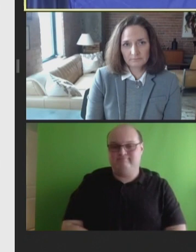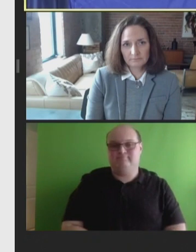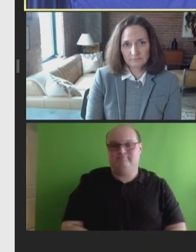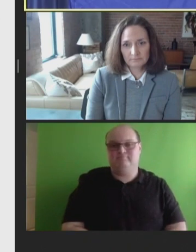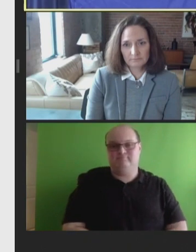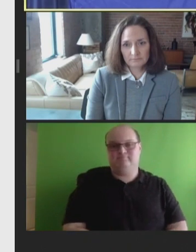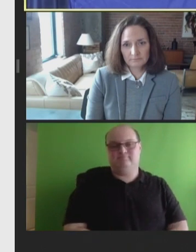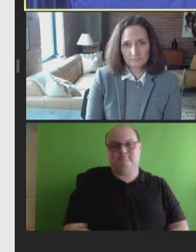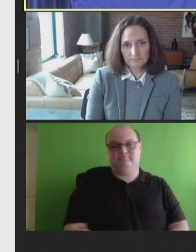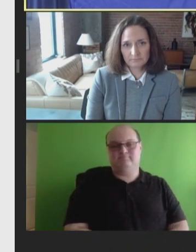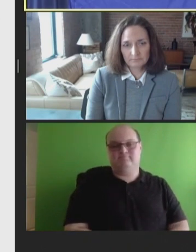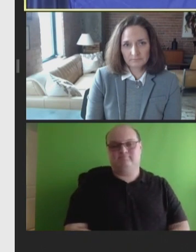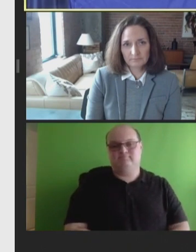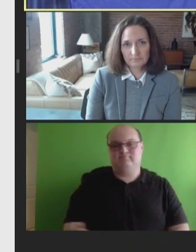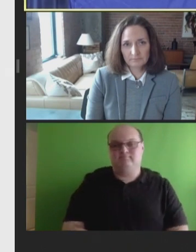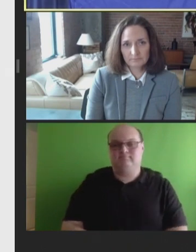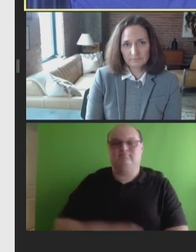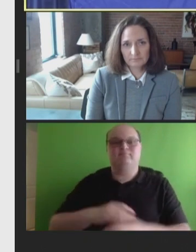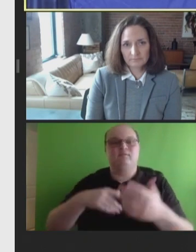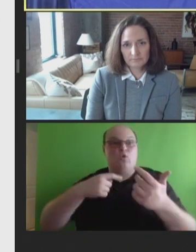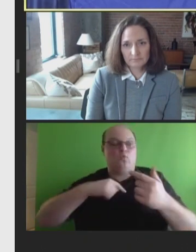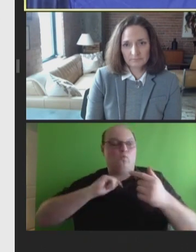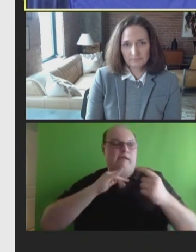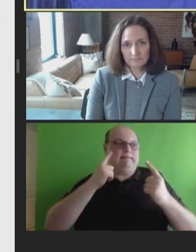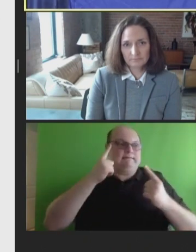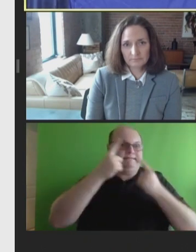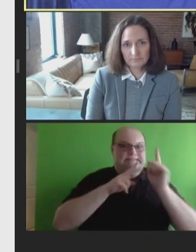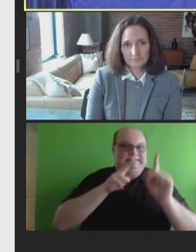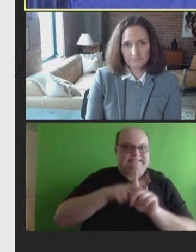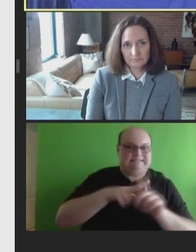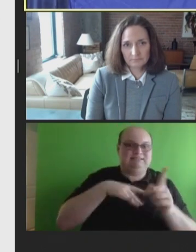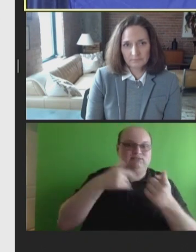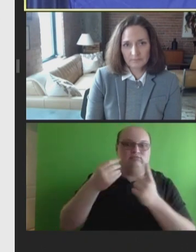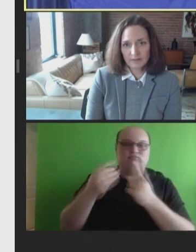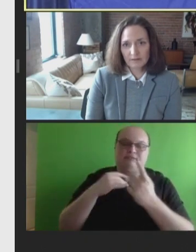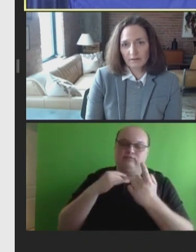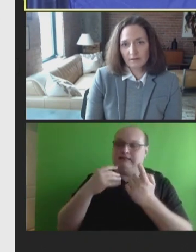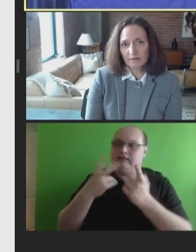is going into our thinking as we think through the implementation -- potential implementation.